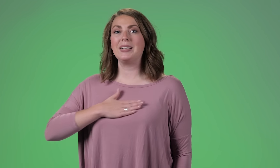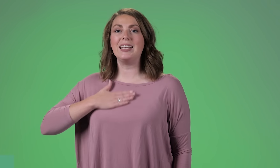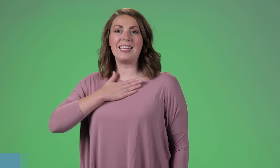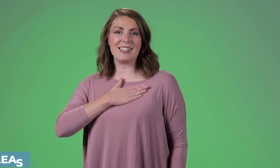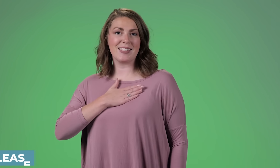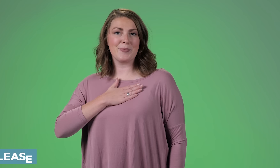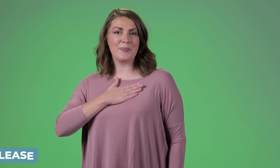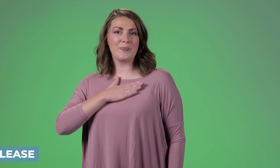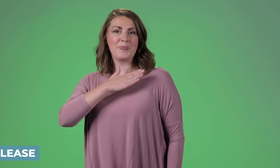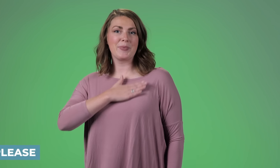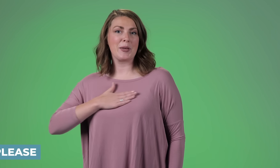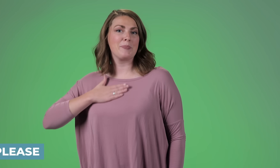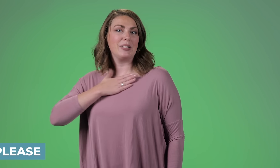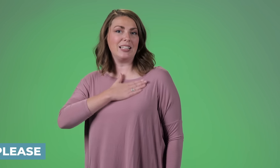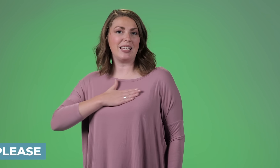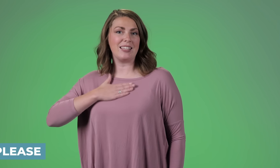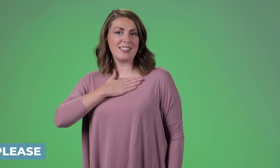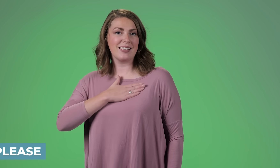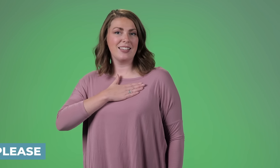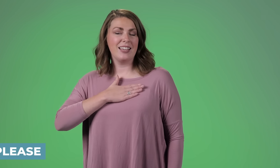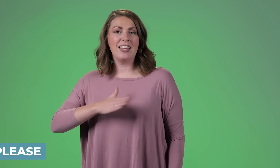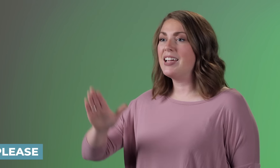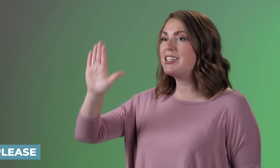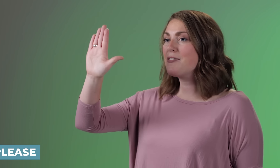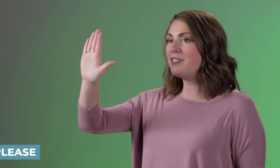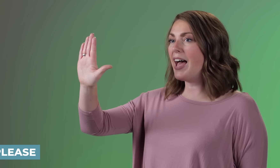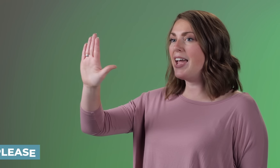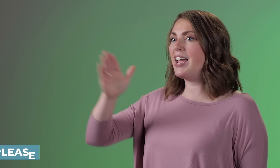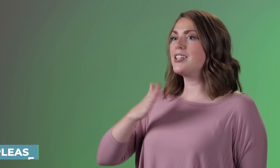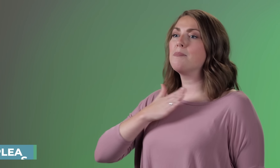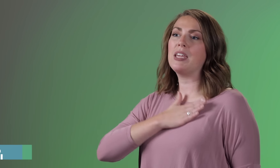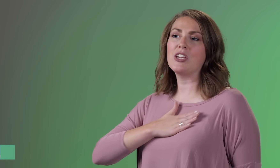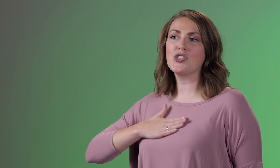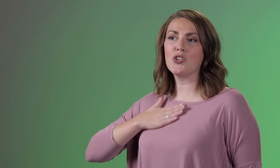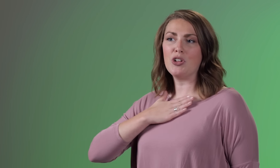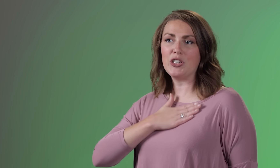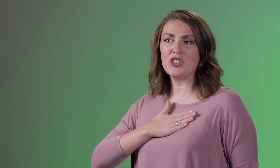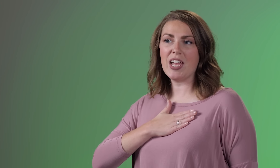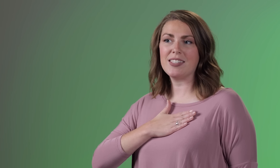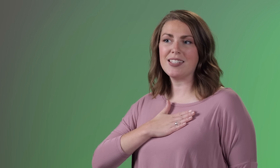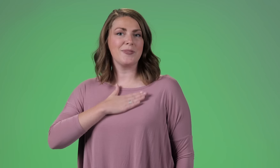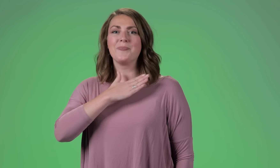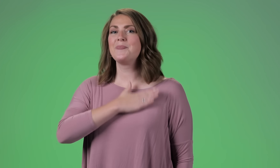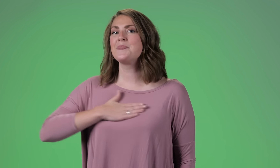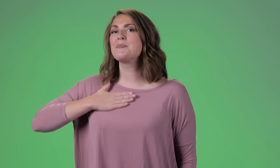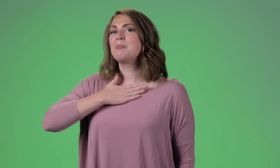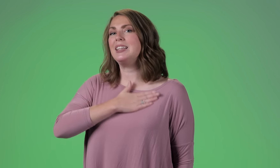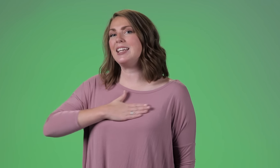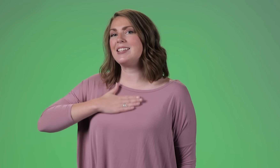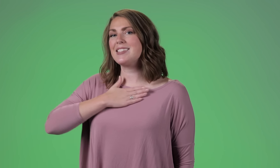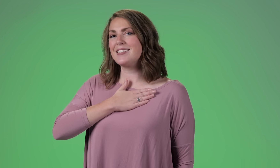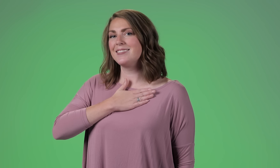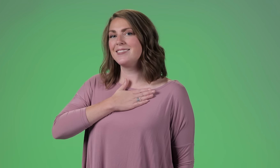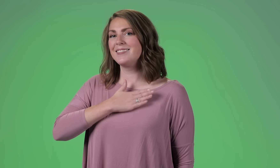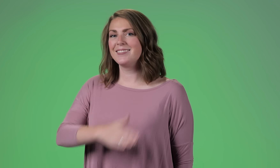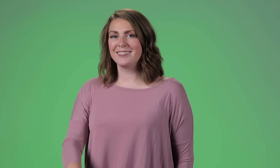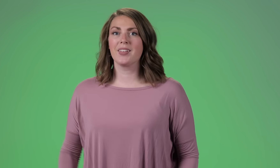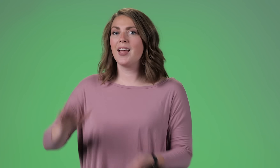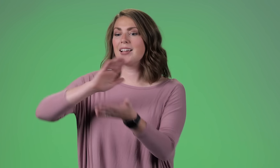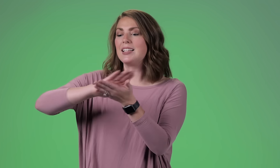Please, please. The flat hand making a circle on your chest. Please.